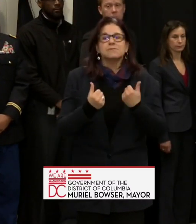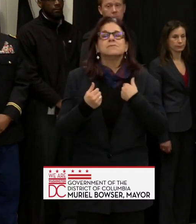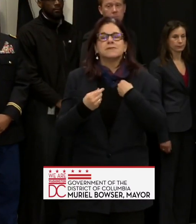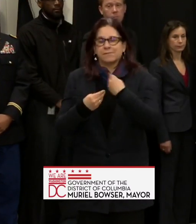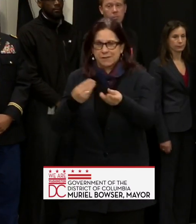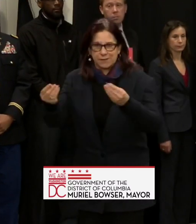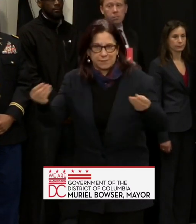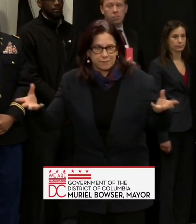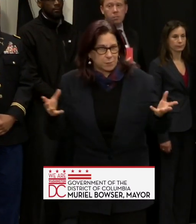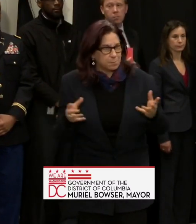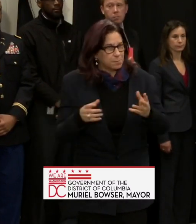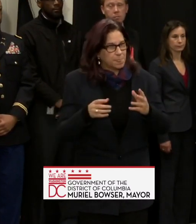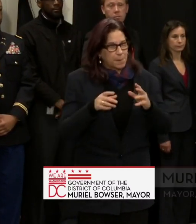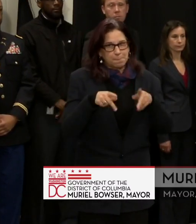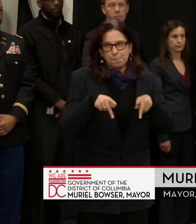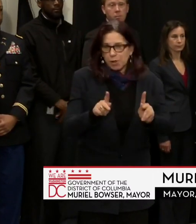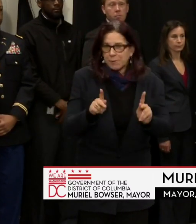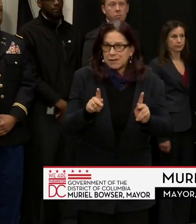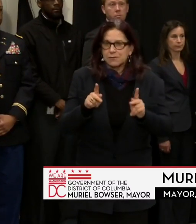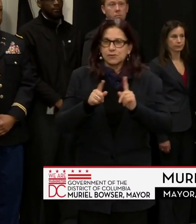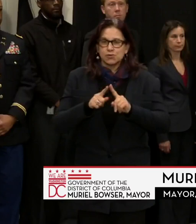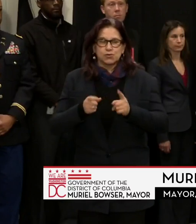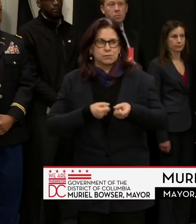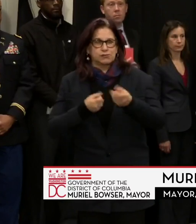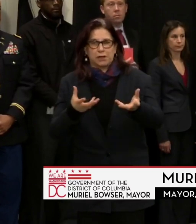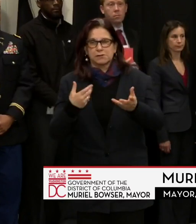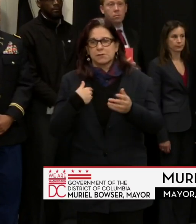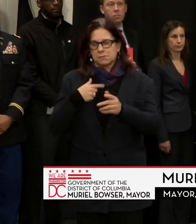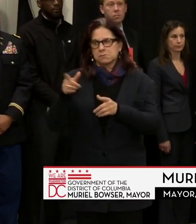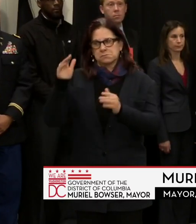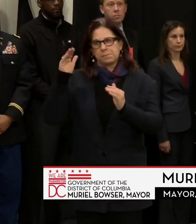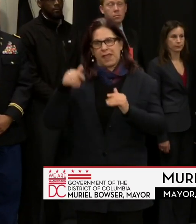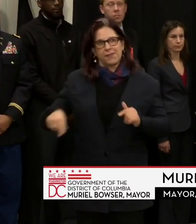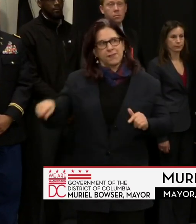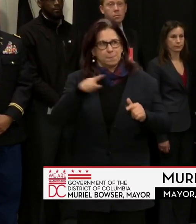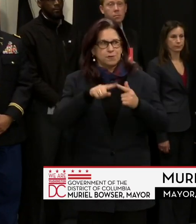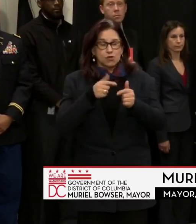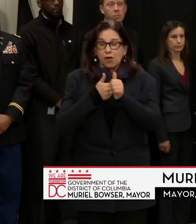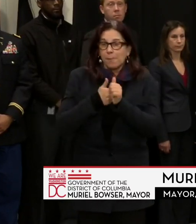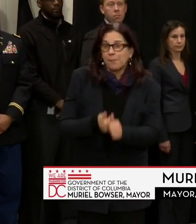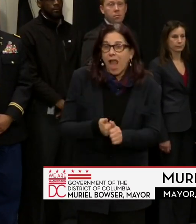COMPLY WITH THEIR PERMITS. WE EXPECT THEM TO EXERCISE THEIR